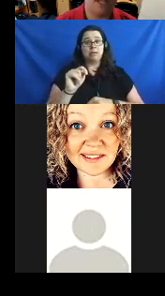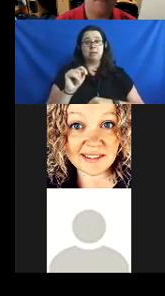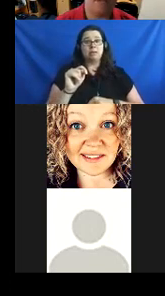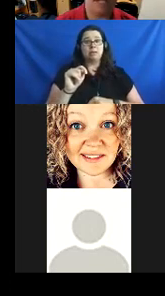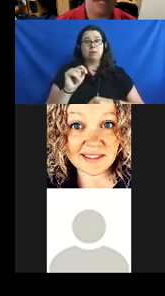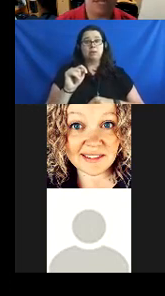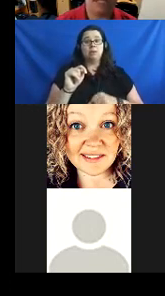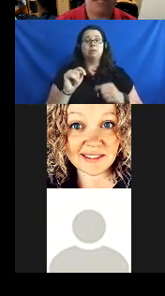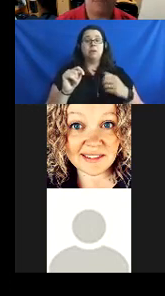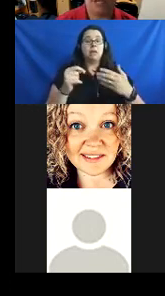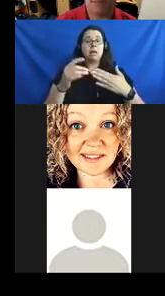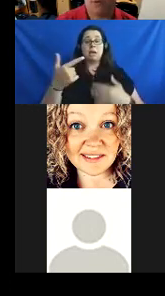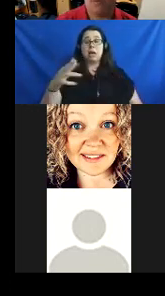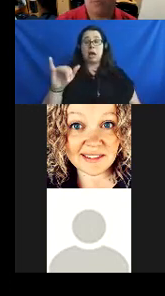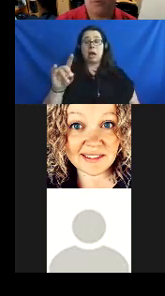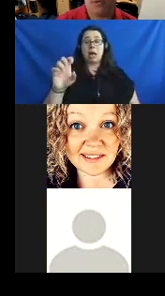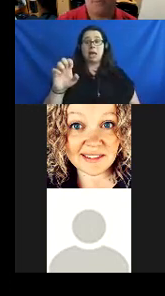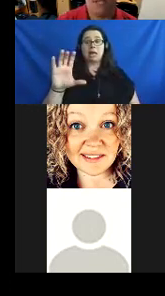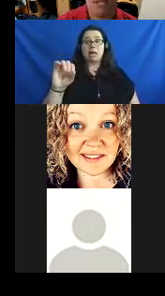TALK ABOUT THAT MORE LATER.